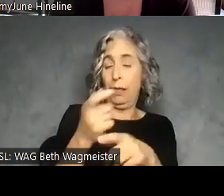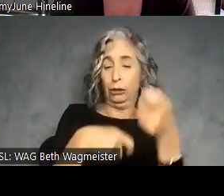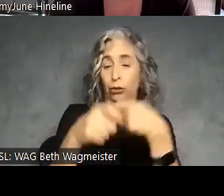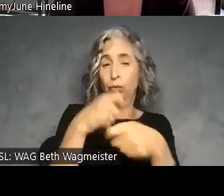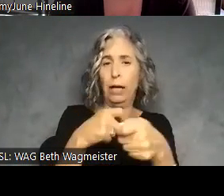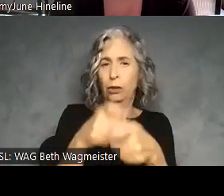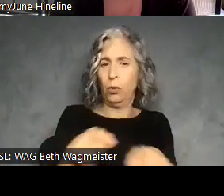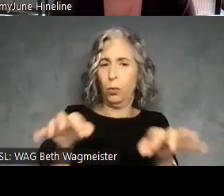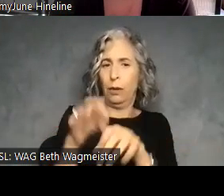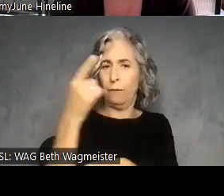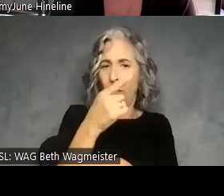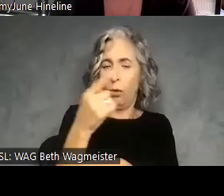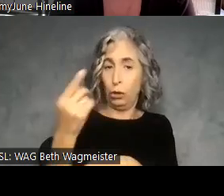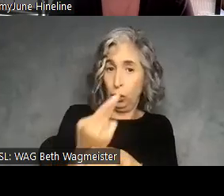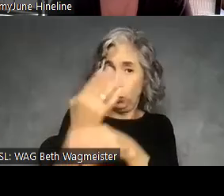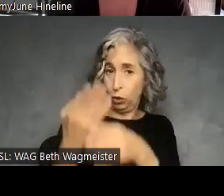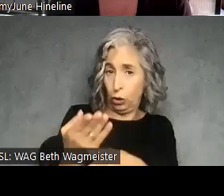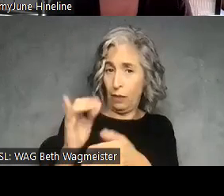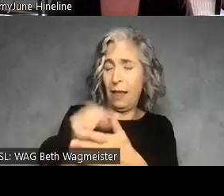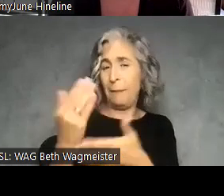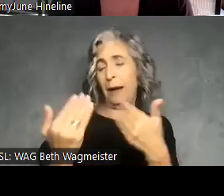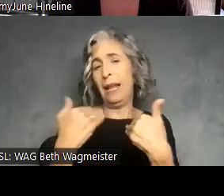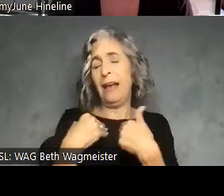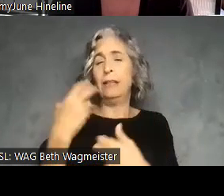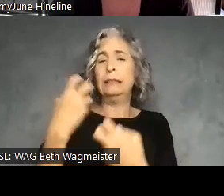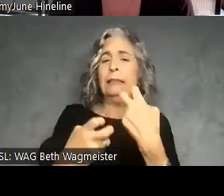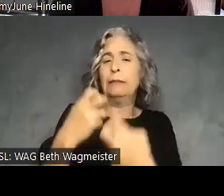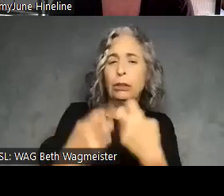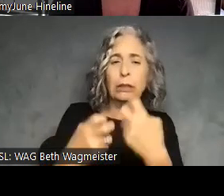SMS stands for. I have just always called it that. And now that I am reading it out loud,